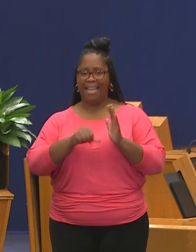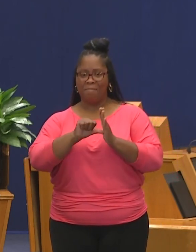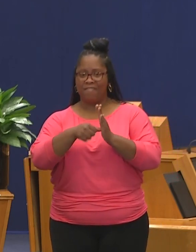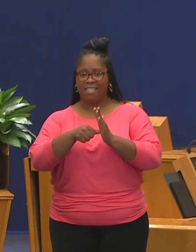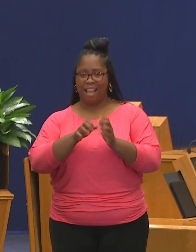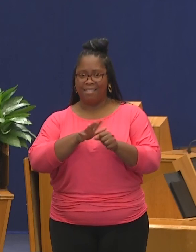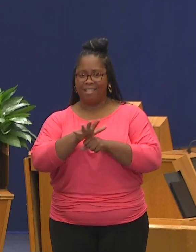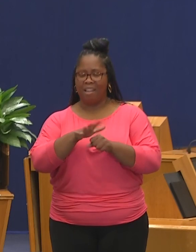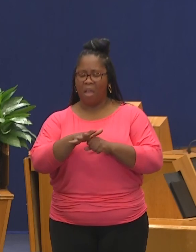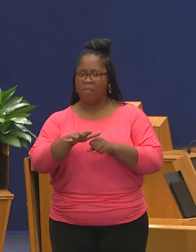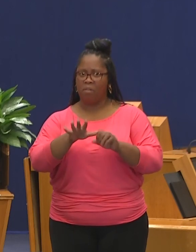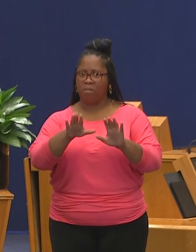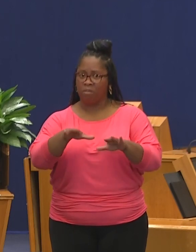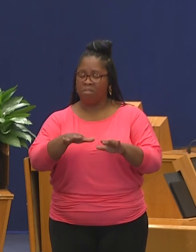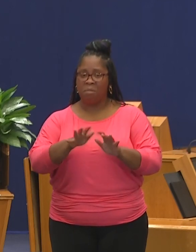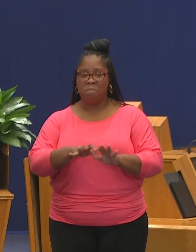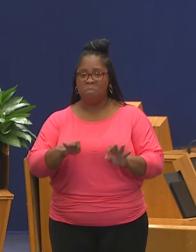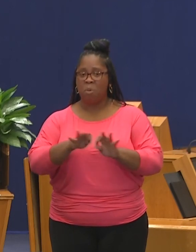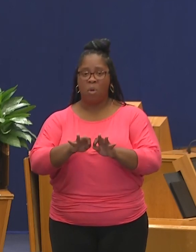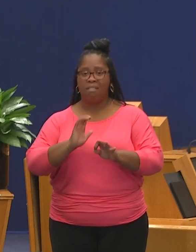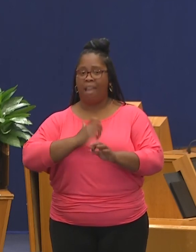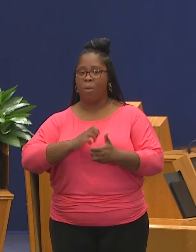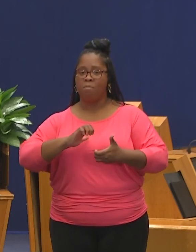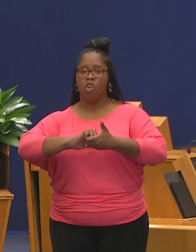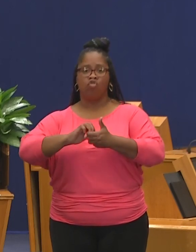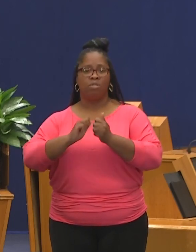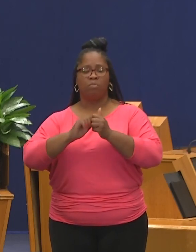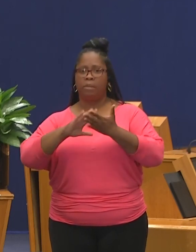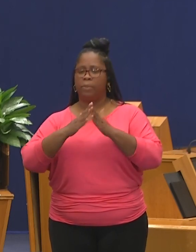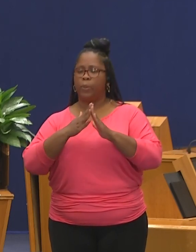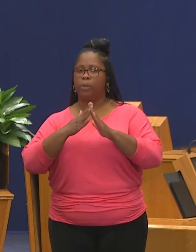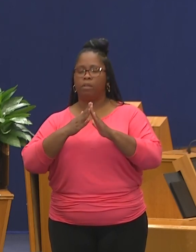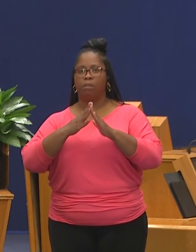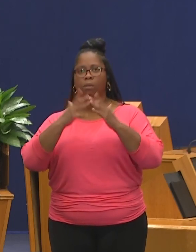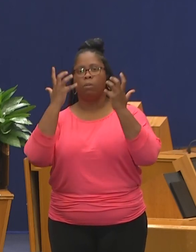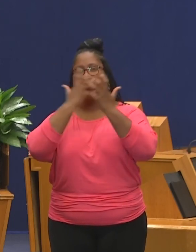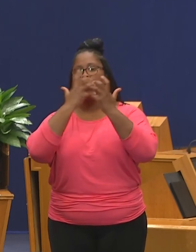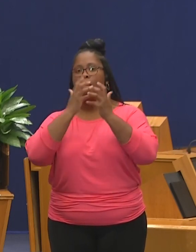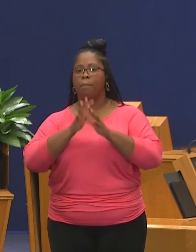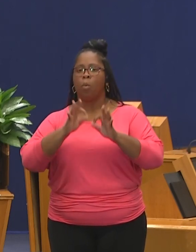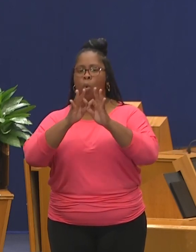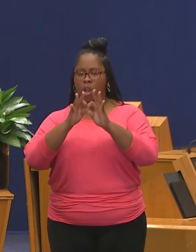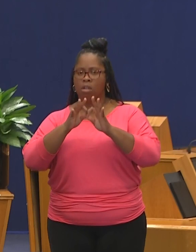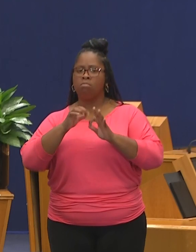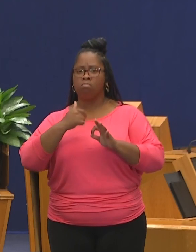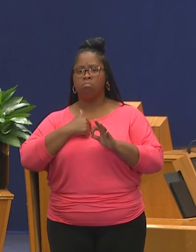I CAN'T UNDERESTIMATE OR UNDEREMPHASIZE HOW IMPORTANT THE PARTNERSHIP HAS BEEN WITH OUR